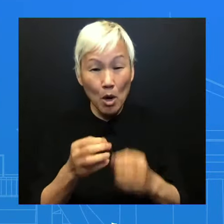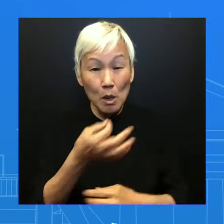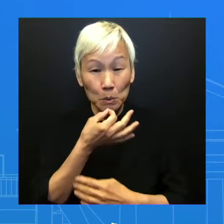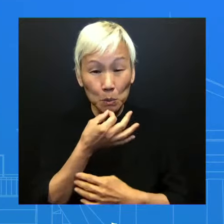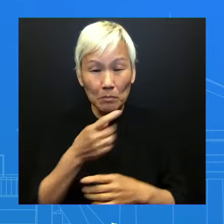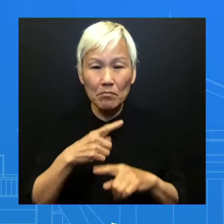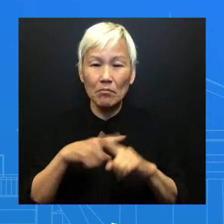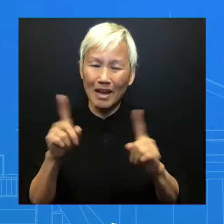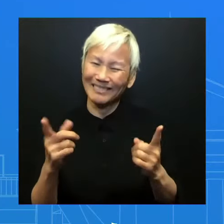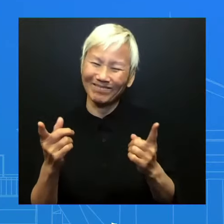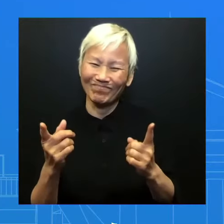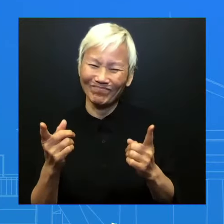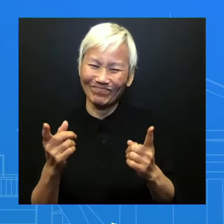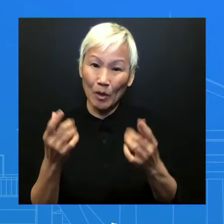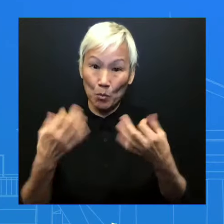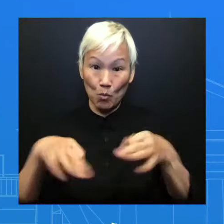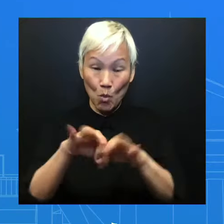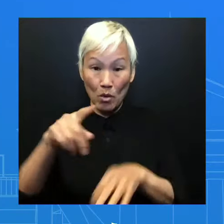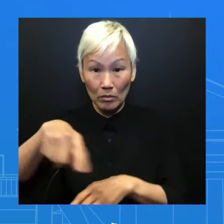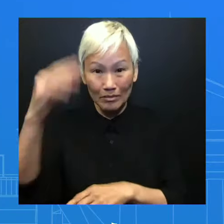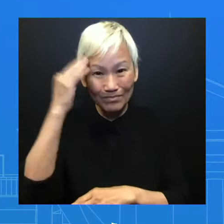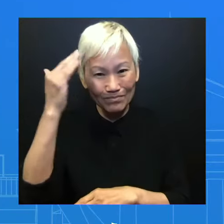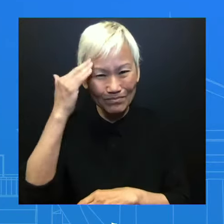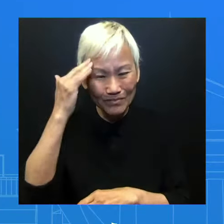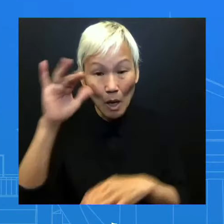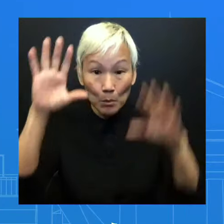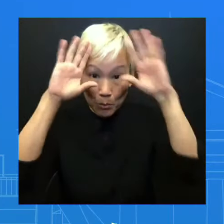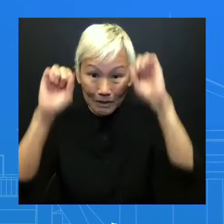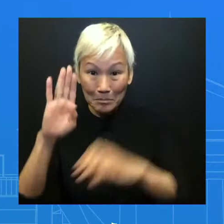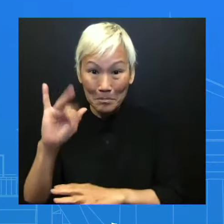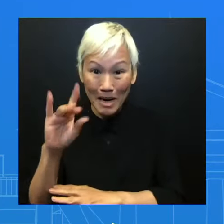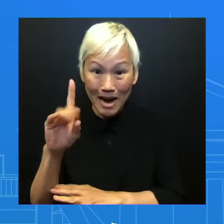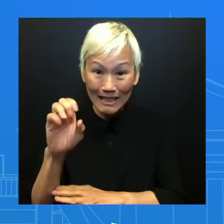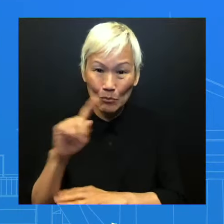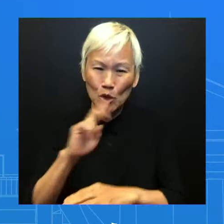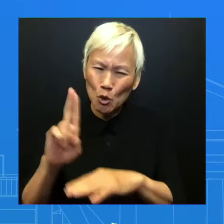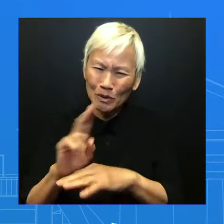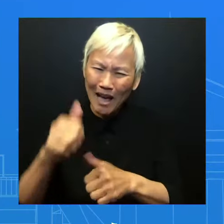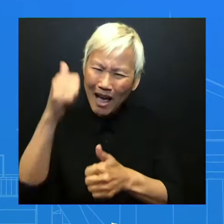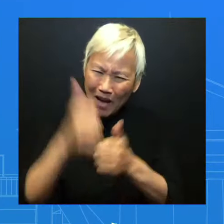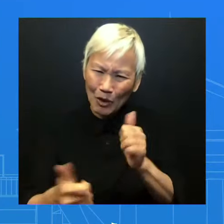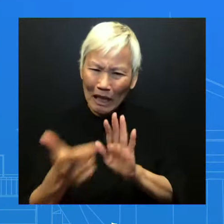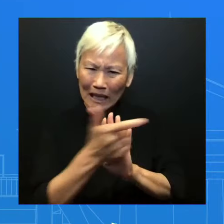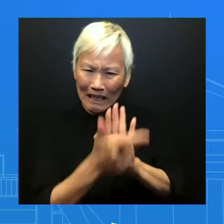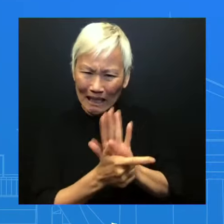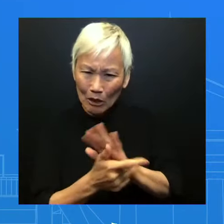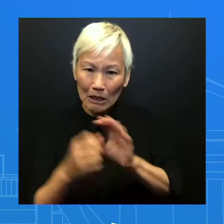every legal authority available to him to ensure Americans in every state have clean water and --